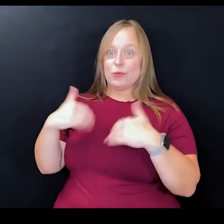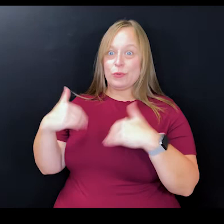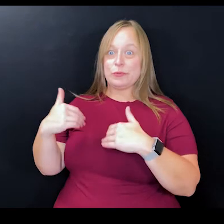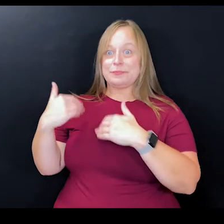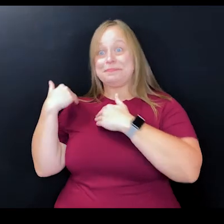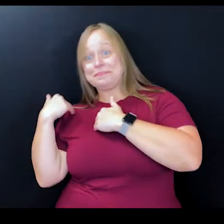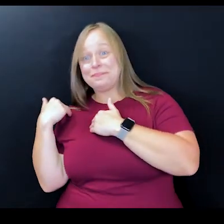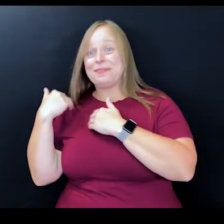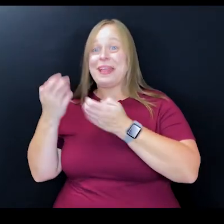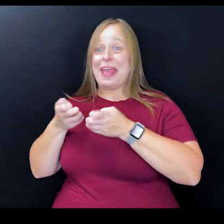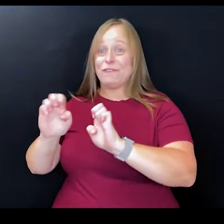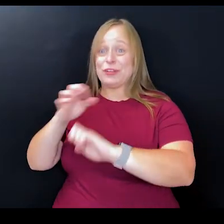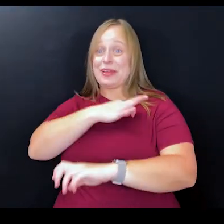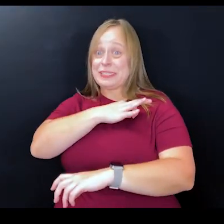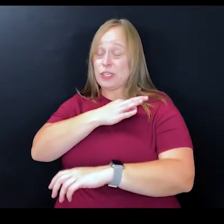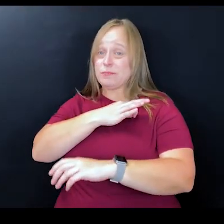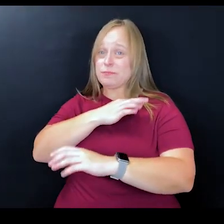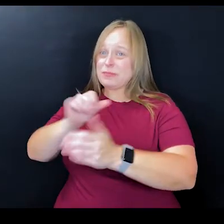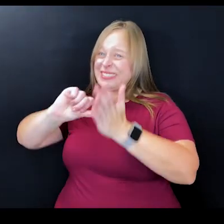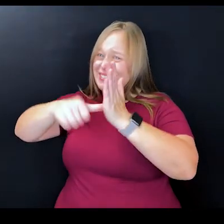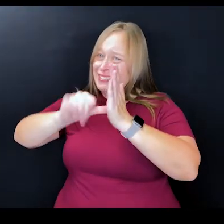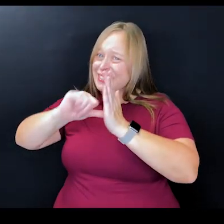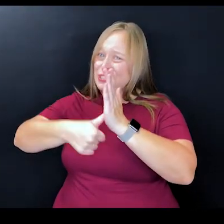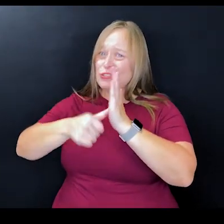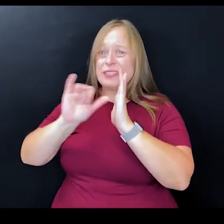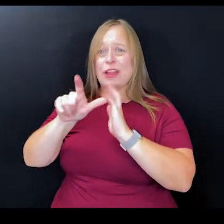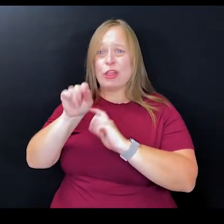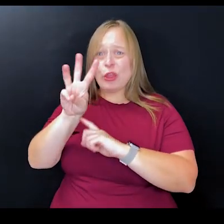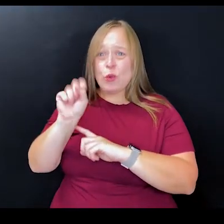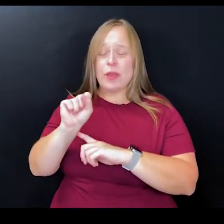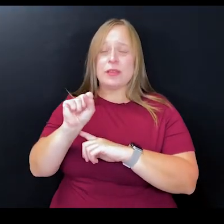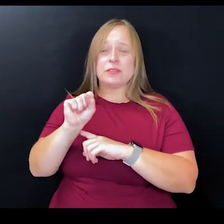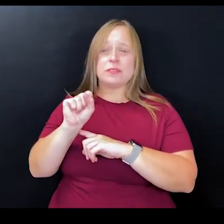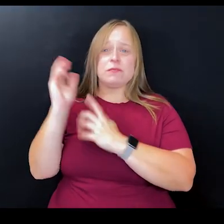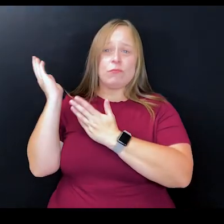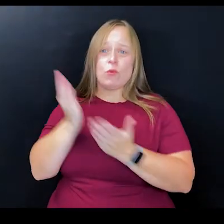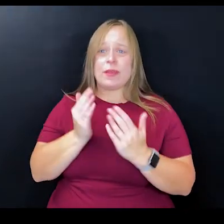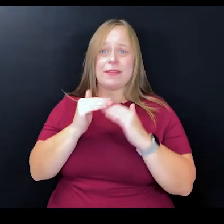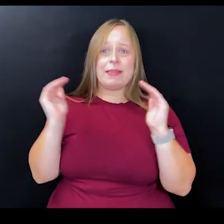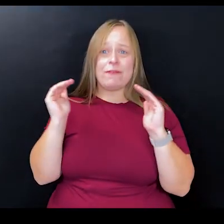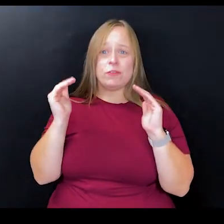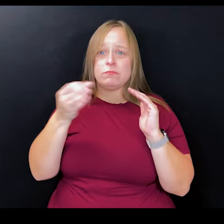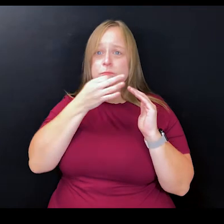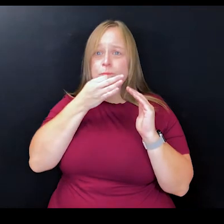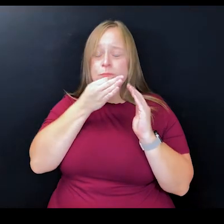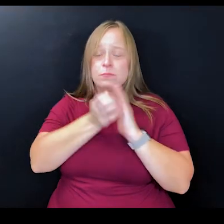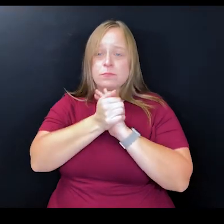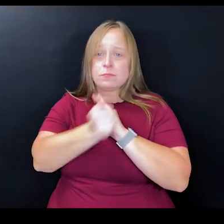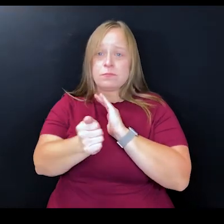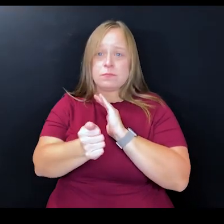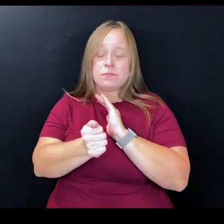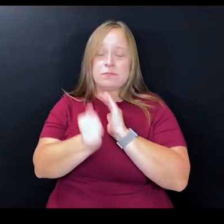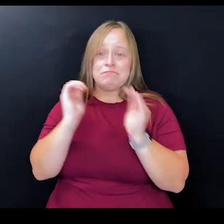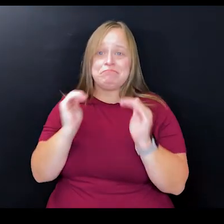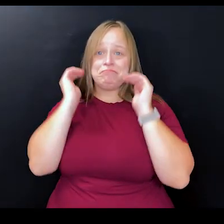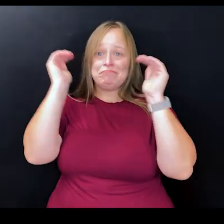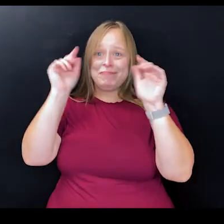volunteer efforts, and I do want to stress that, that Lewis brings a level of expertise and analysis here